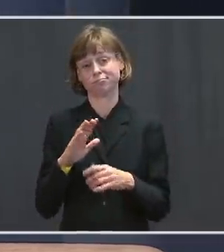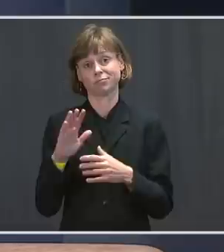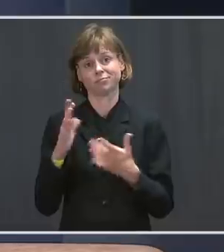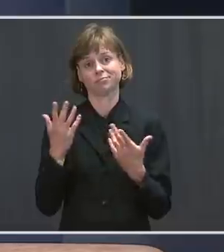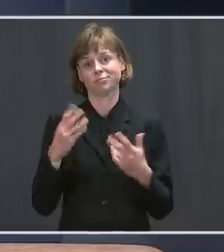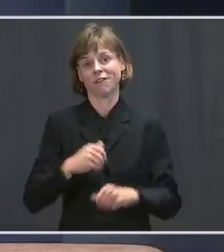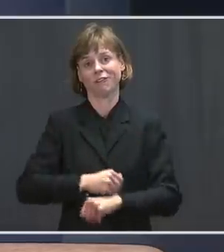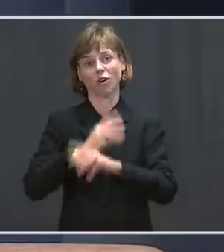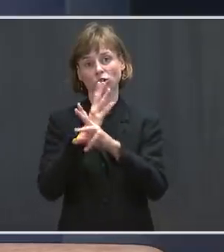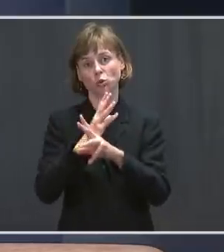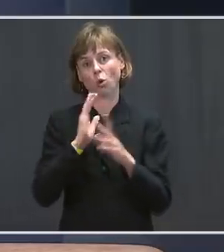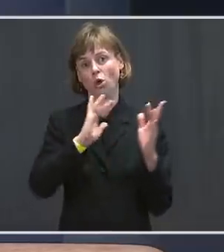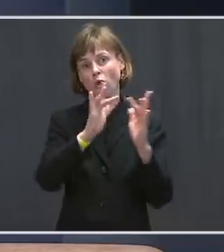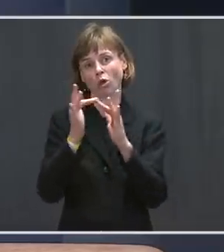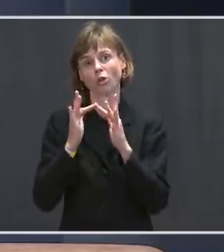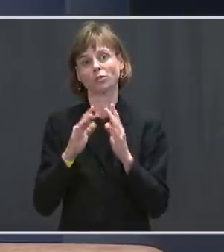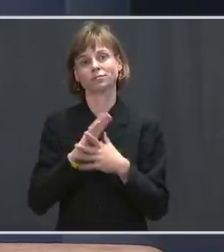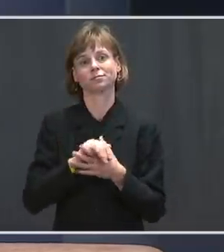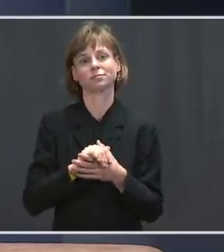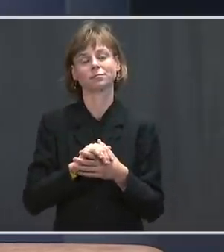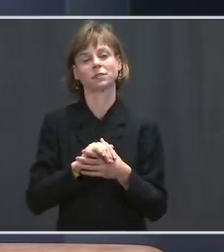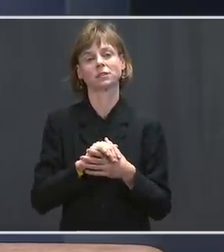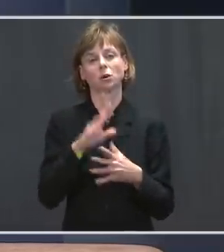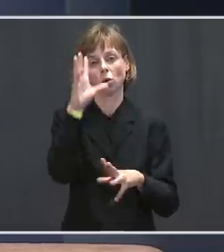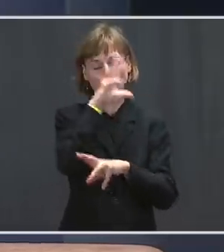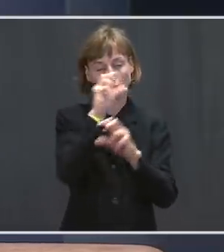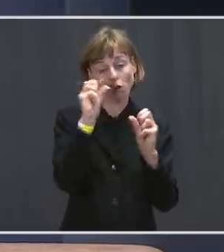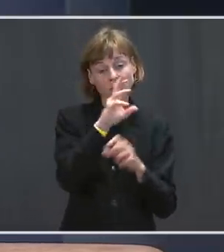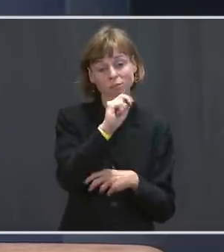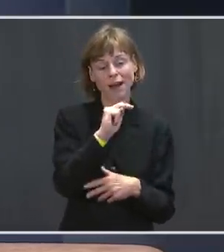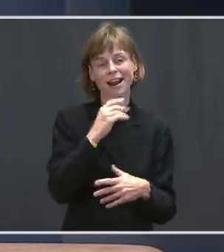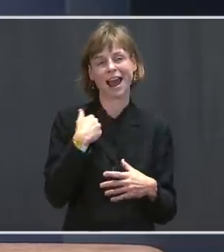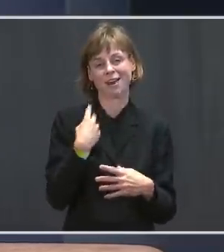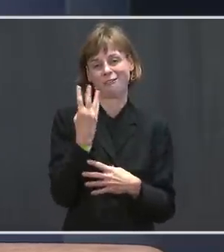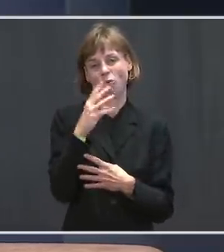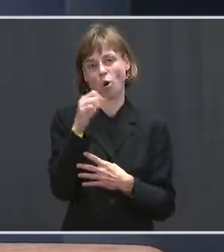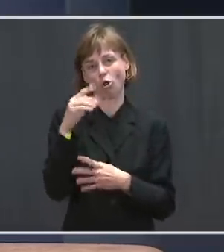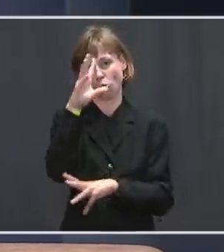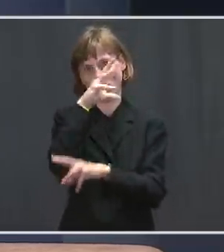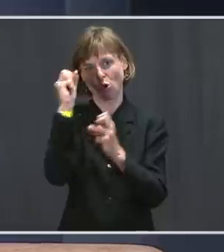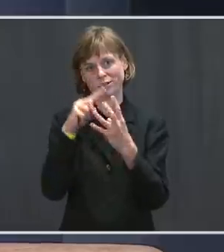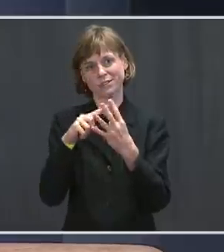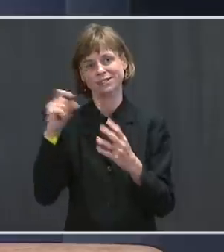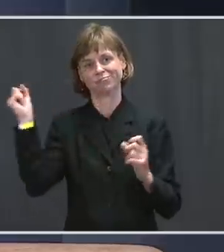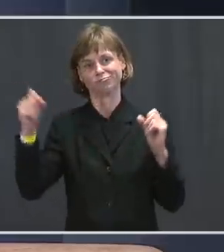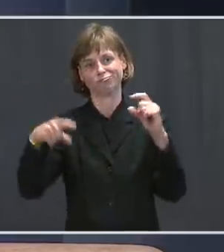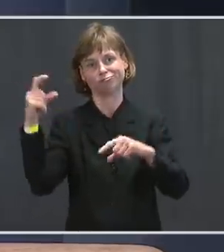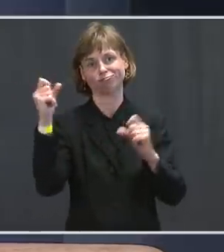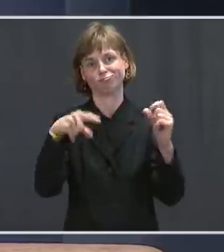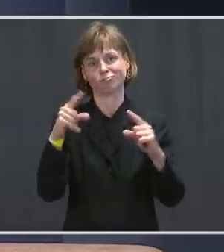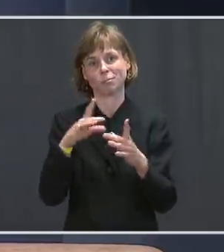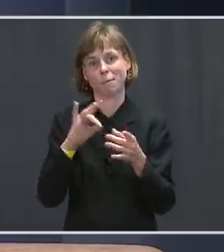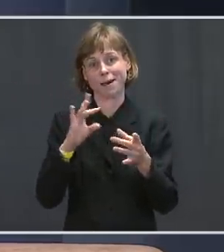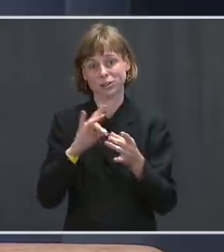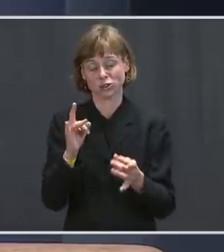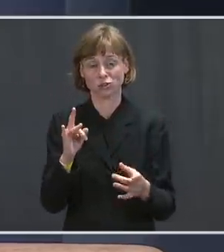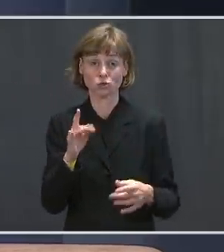Alongside President Biden, four living former Presidents sent messages to the breakfast. President Biden is committed to the prayer breakfast